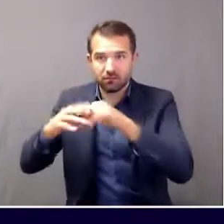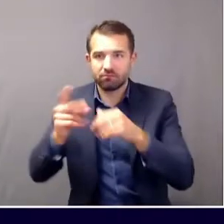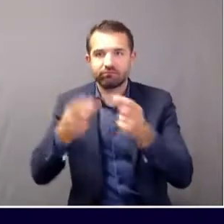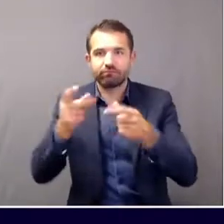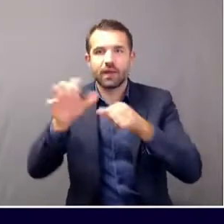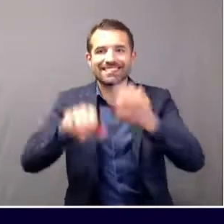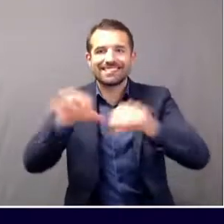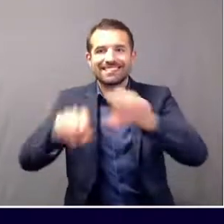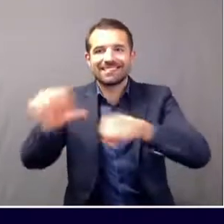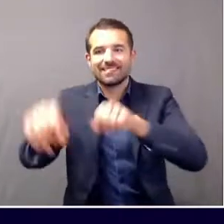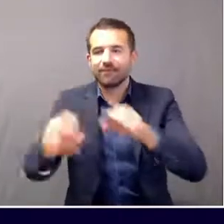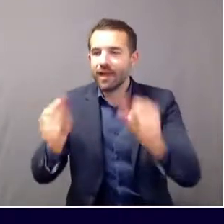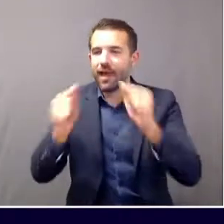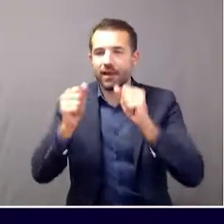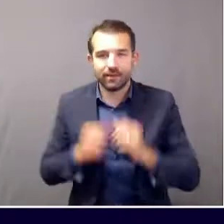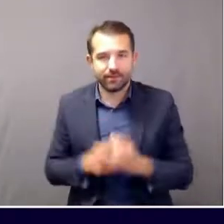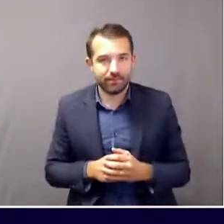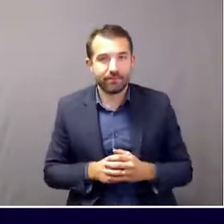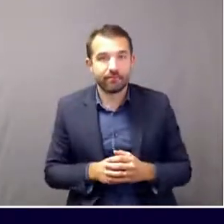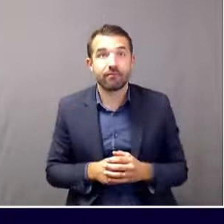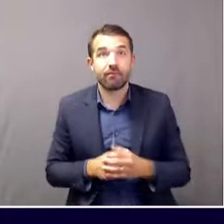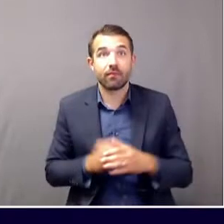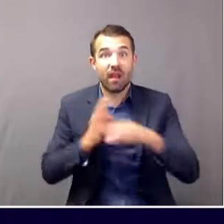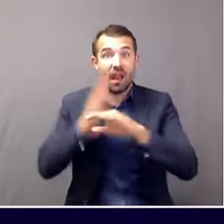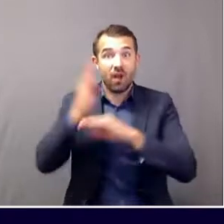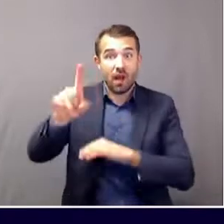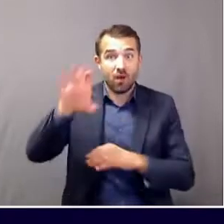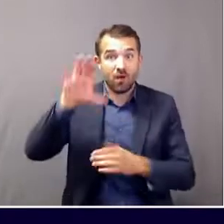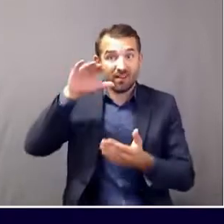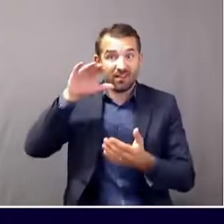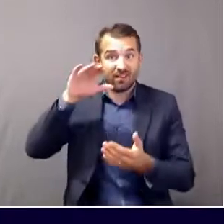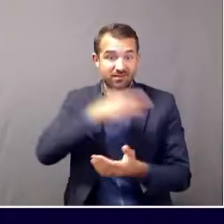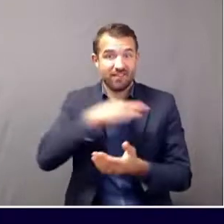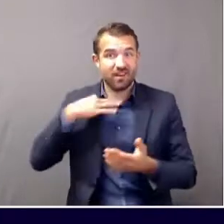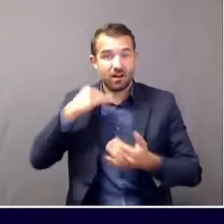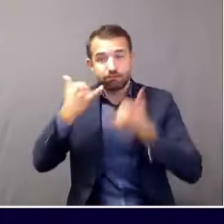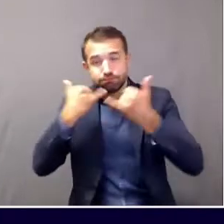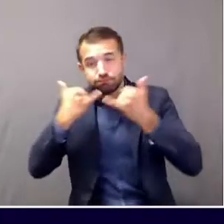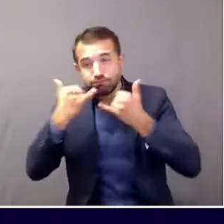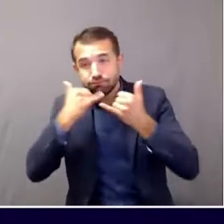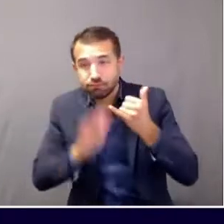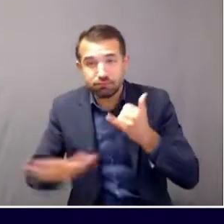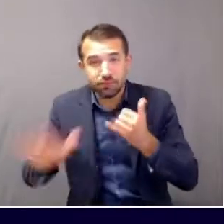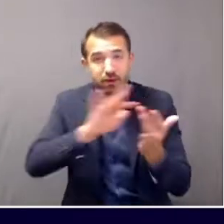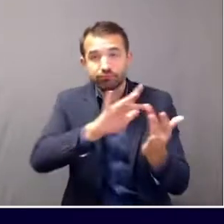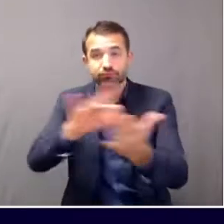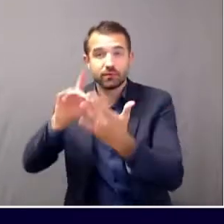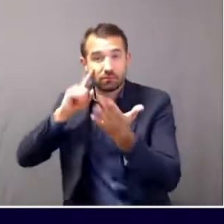one hundred plus contact tracers